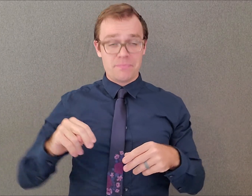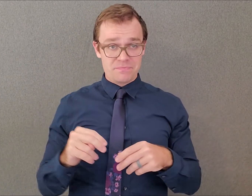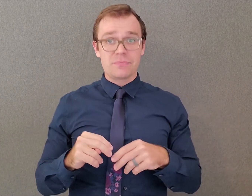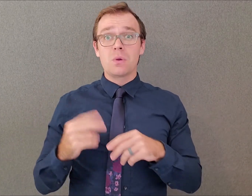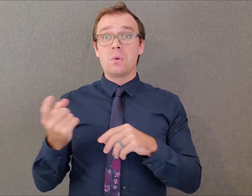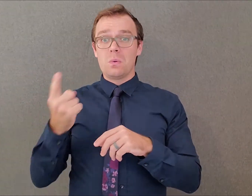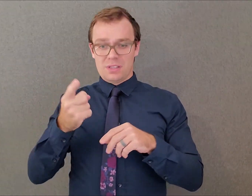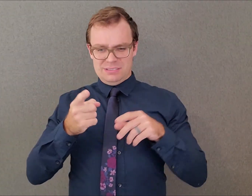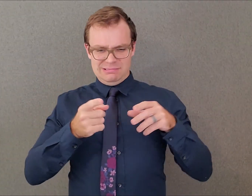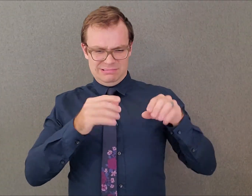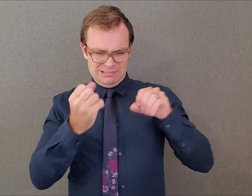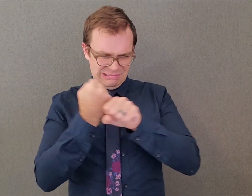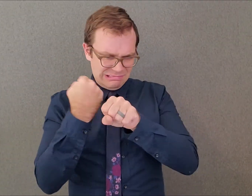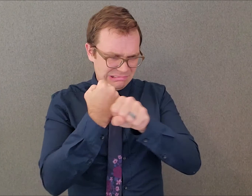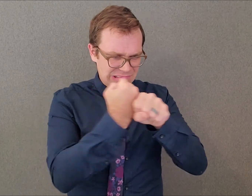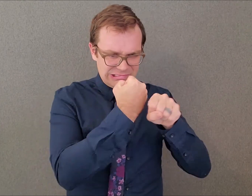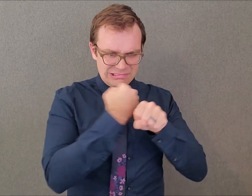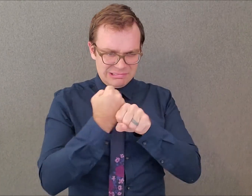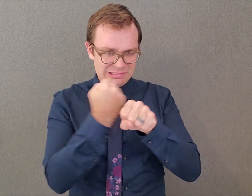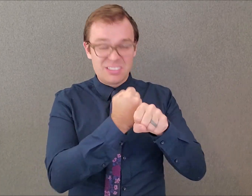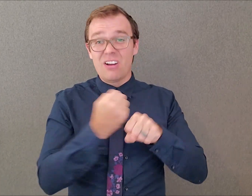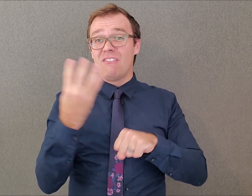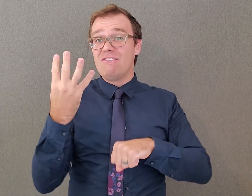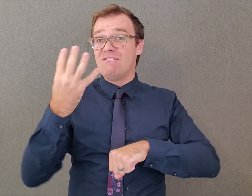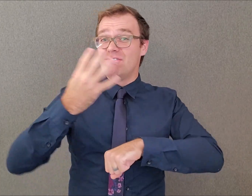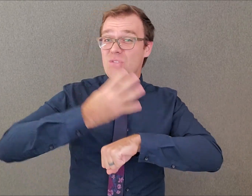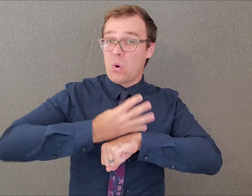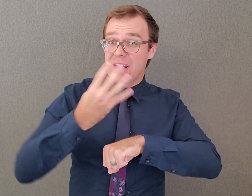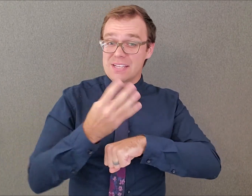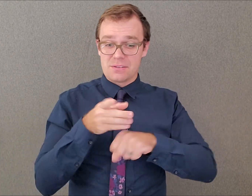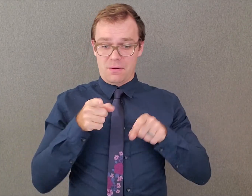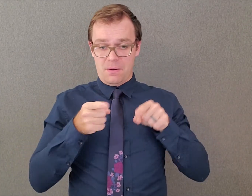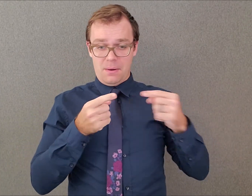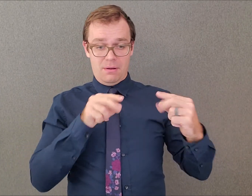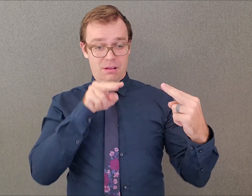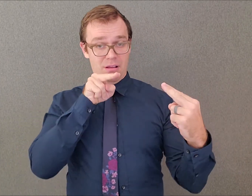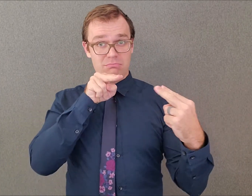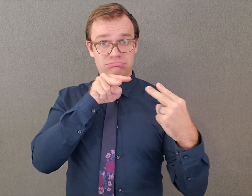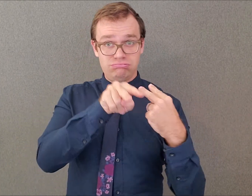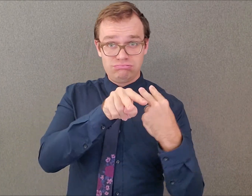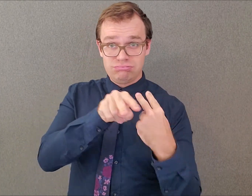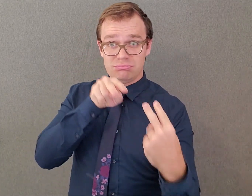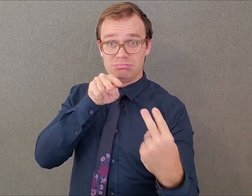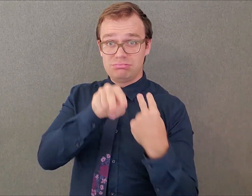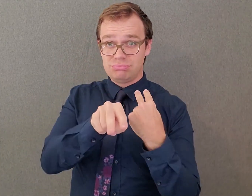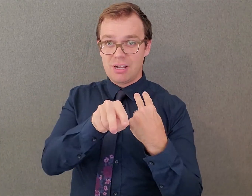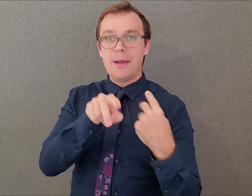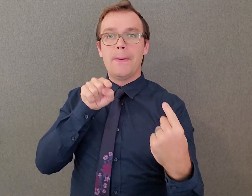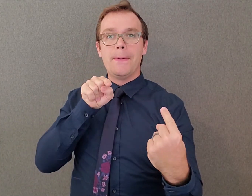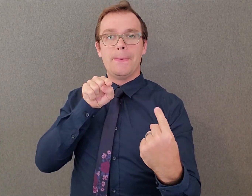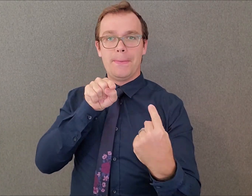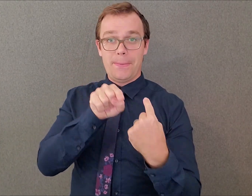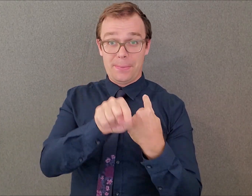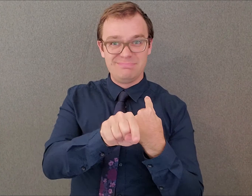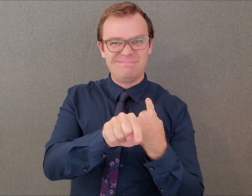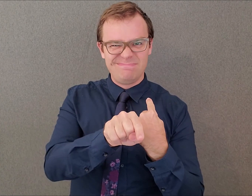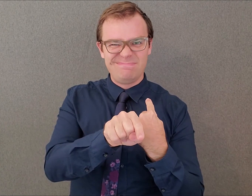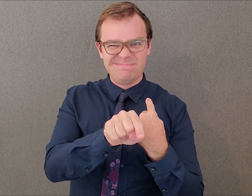Crews were able to restore one lane in each direction within four days, eliminating the two hour detour,